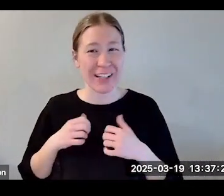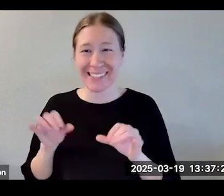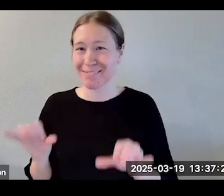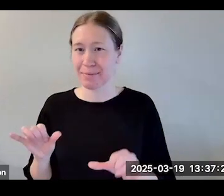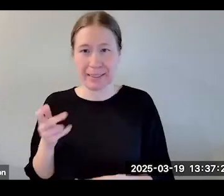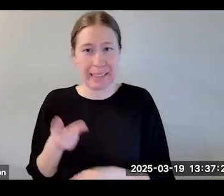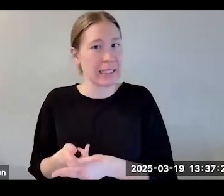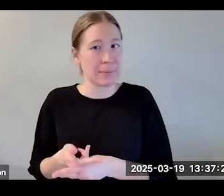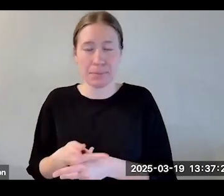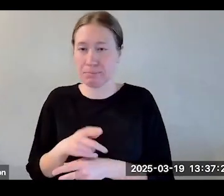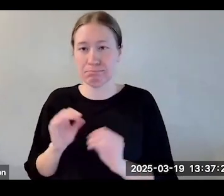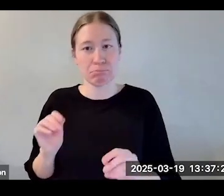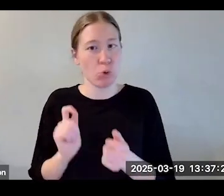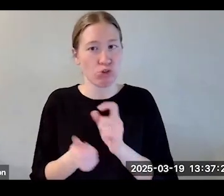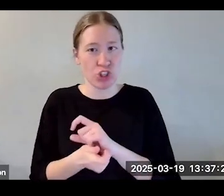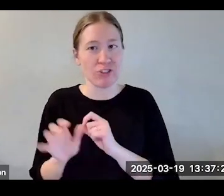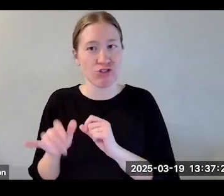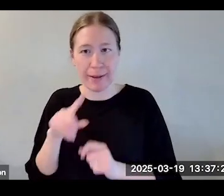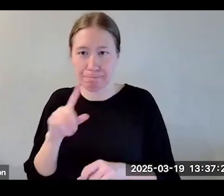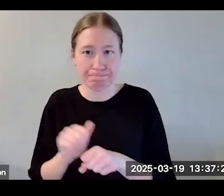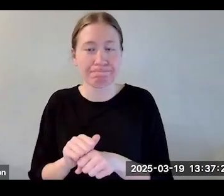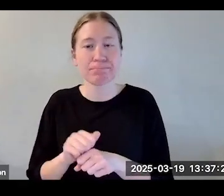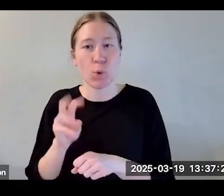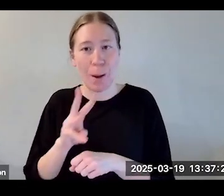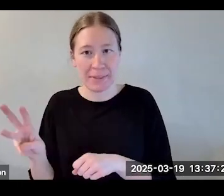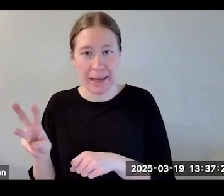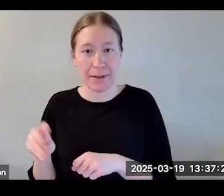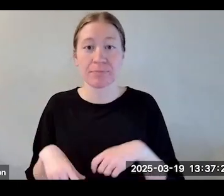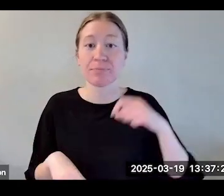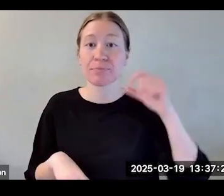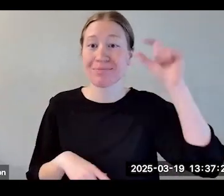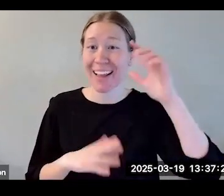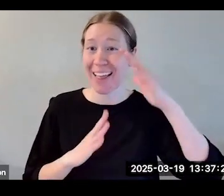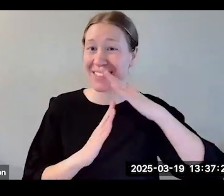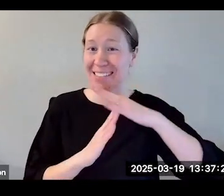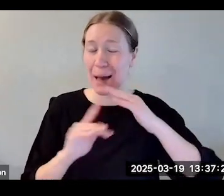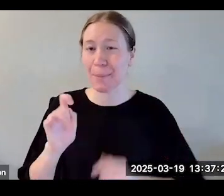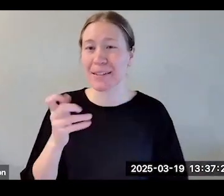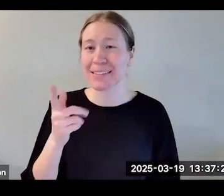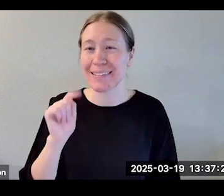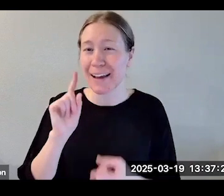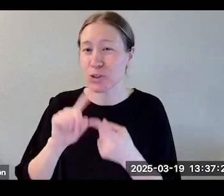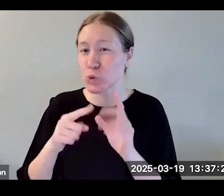So I'm going to highlight that text to display, hit Backspace, and instead I'm going